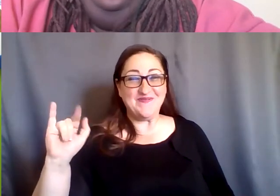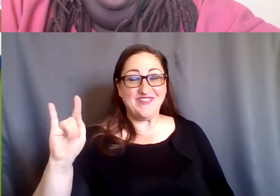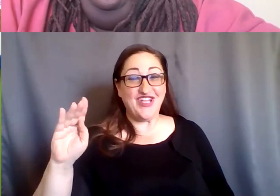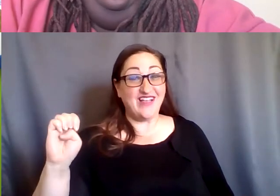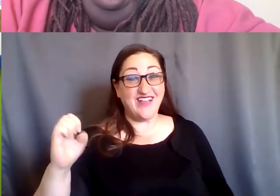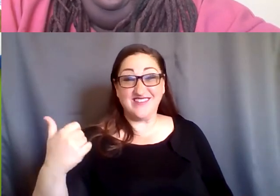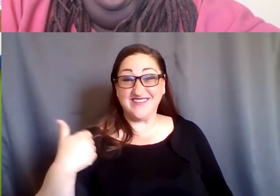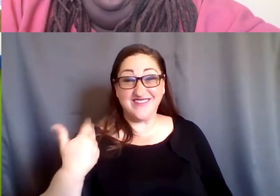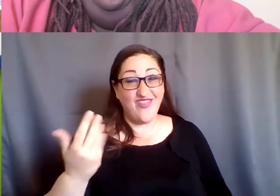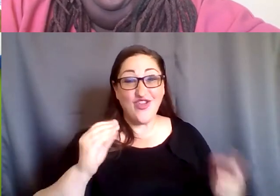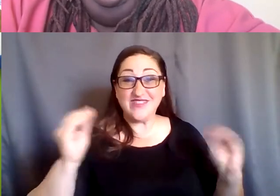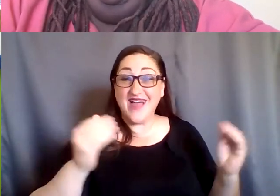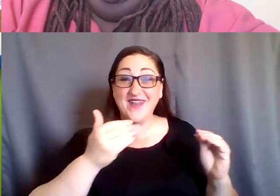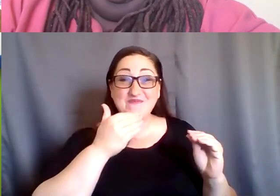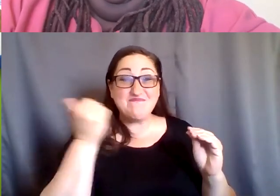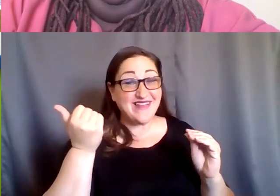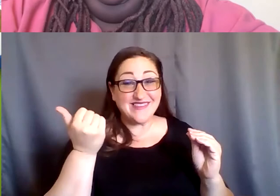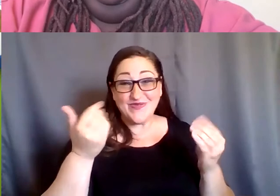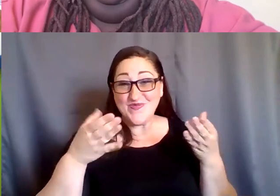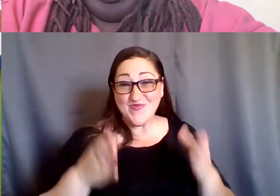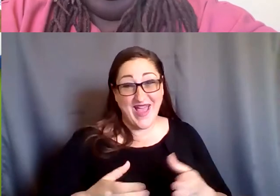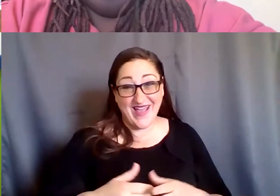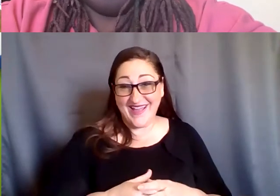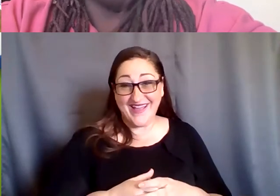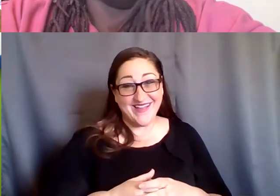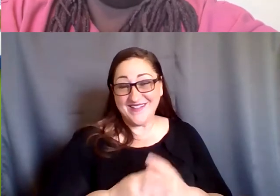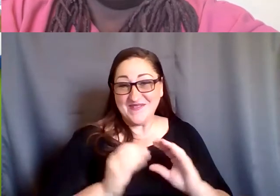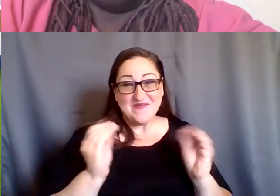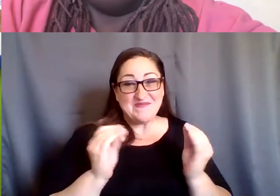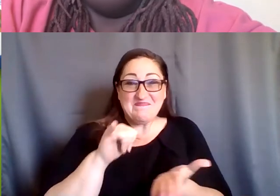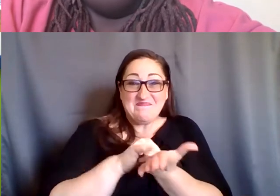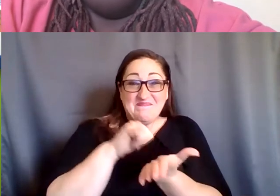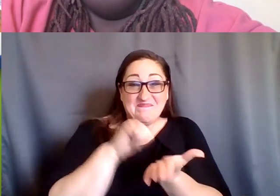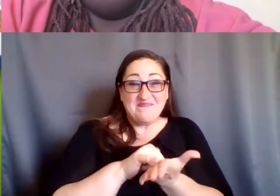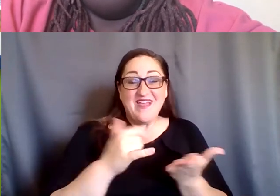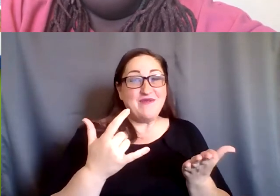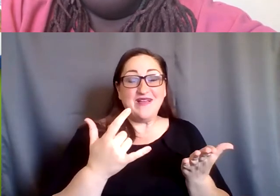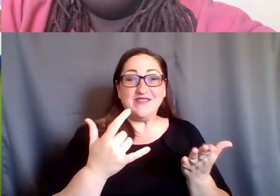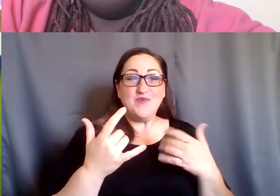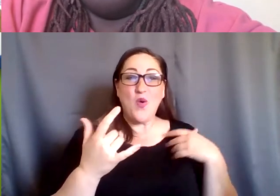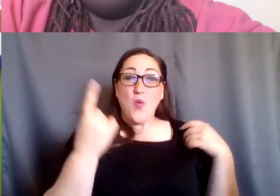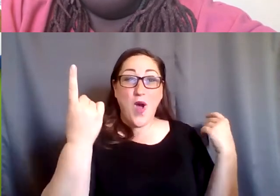There’s no one way to make voting accessible. And Imani kind of talked about this early on. Every disability is different.